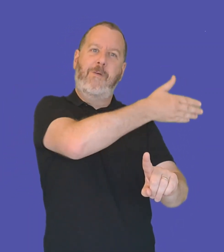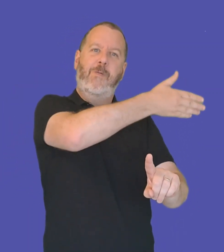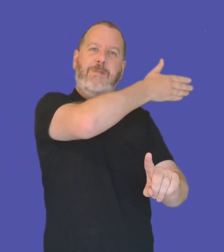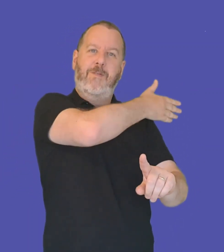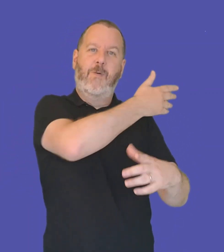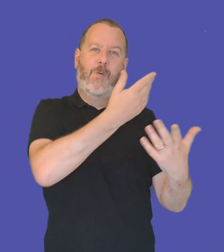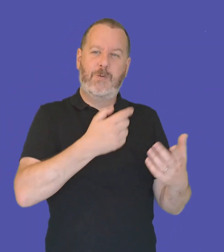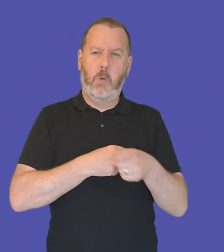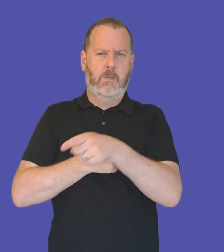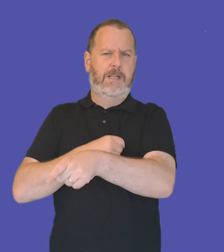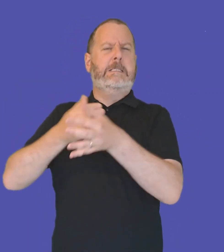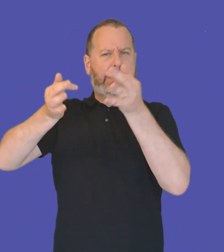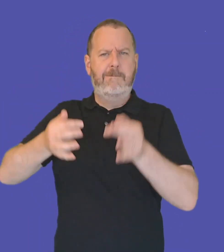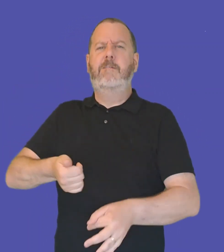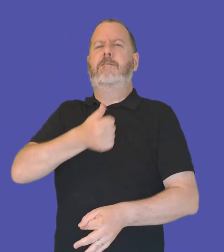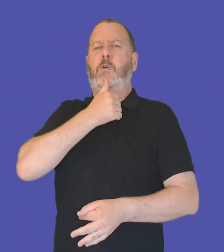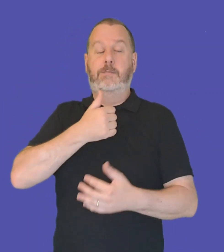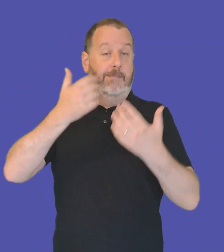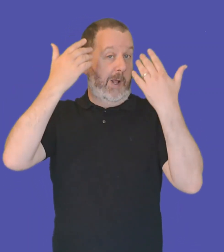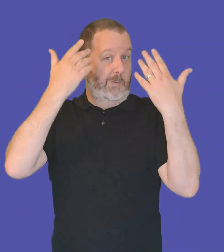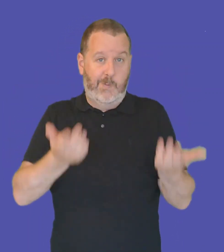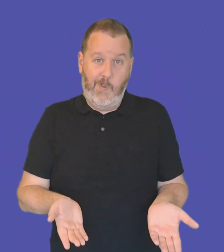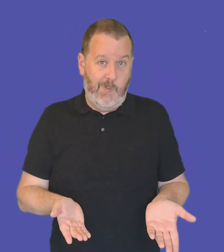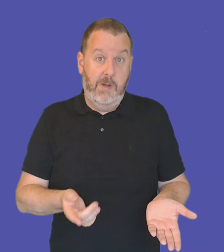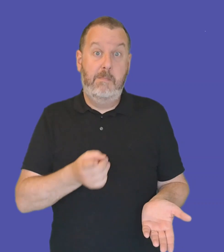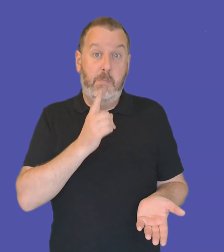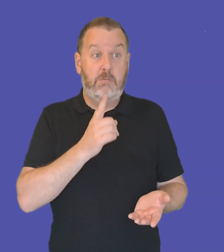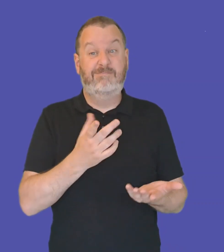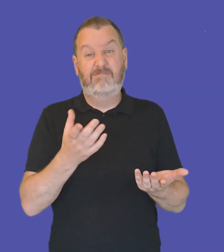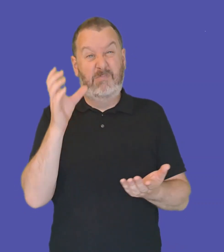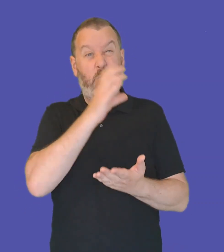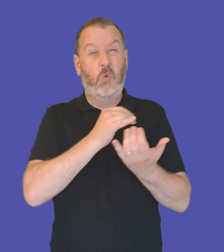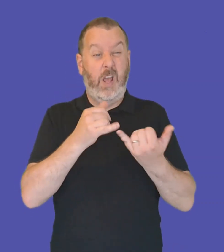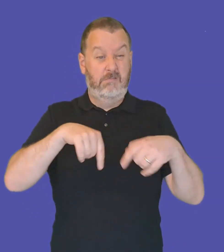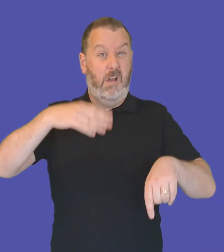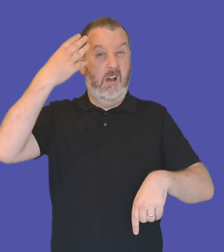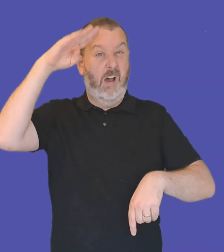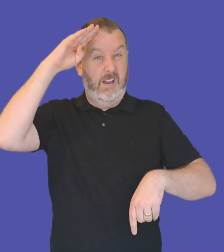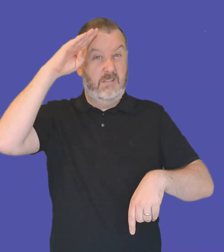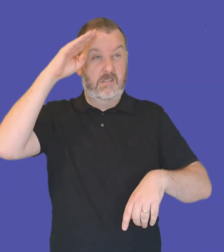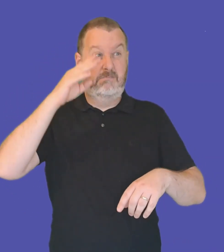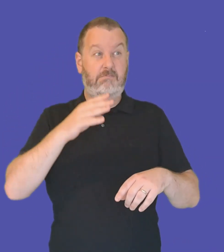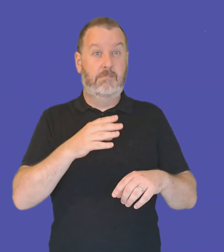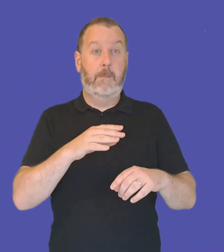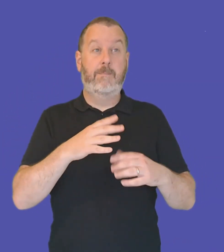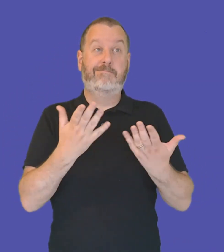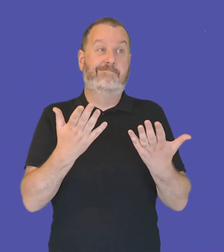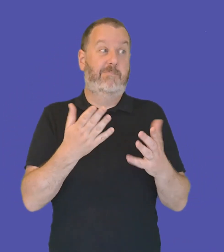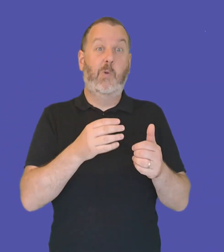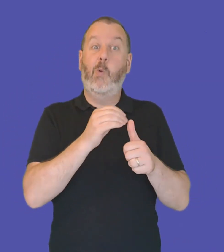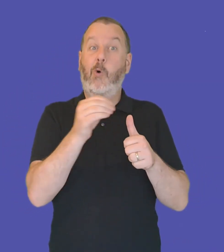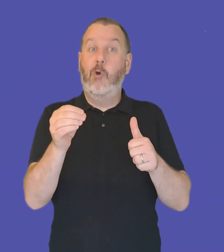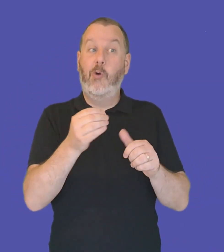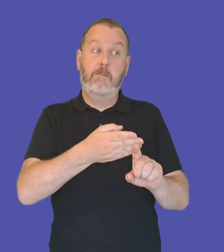So I don't know if he really was the 'first' Deaf civil servant in Ireland, but it looks like he is the first we have a record of.